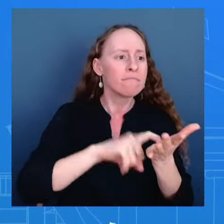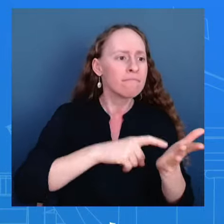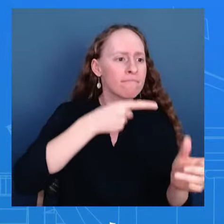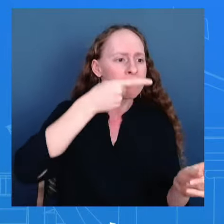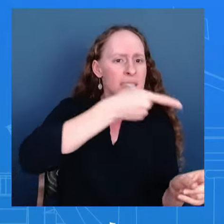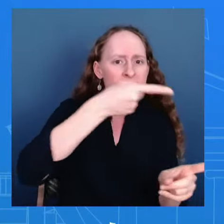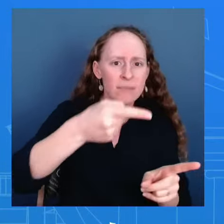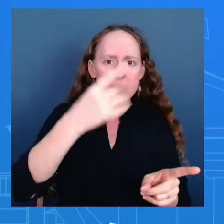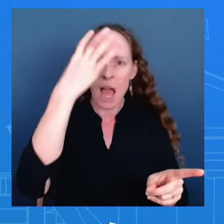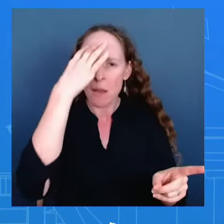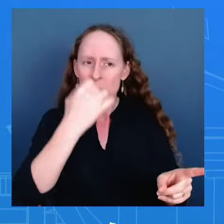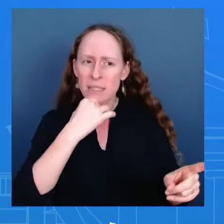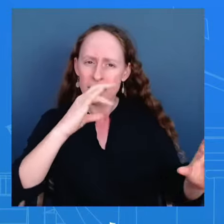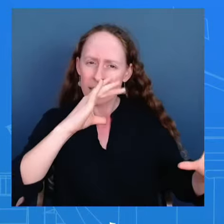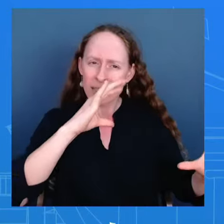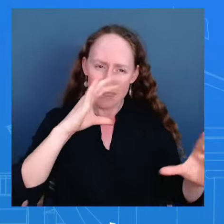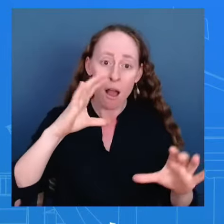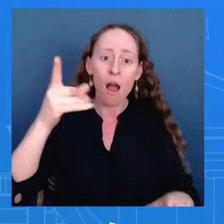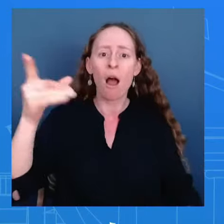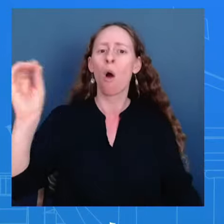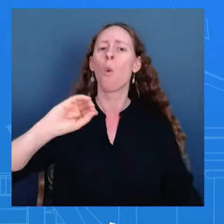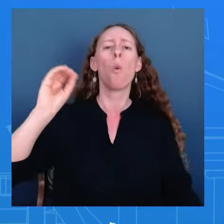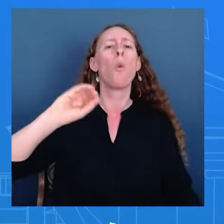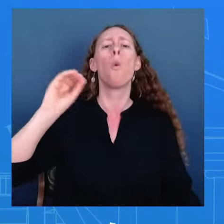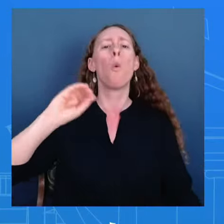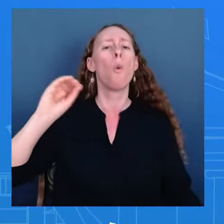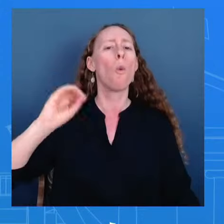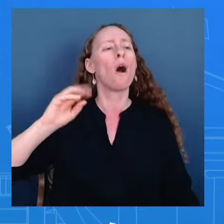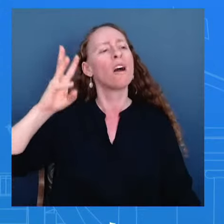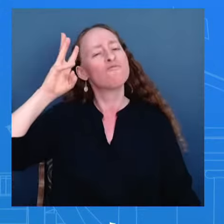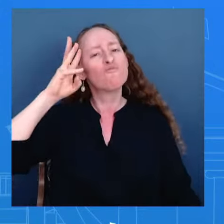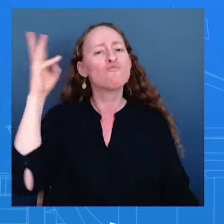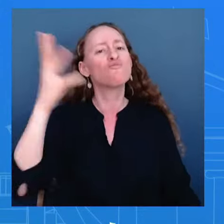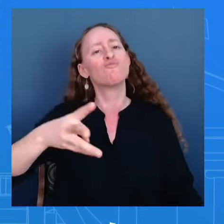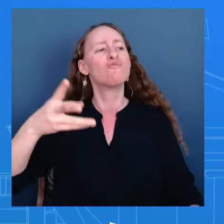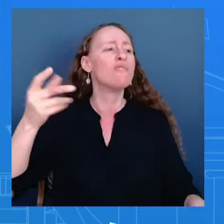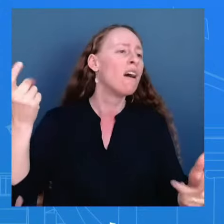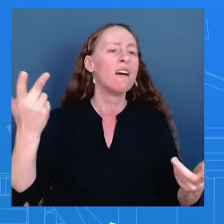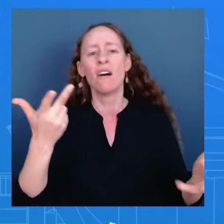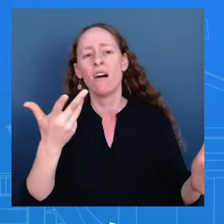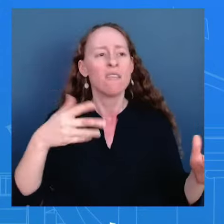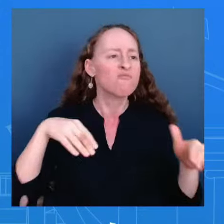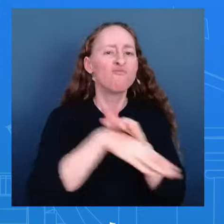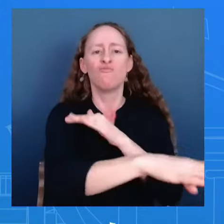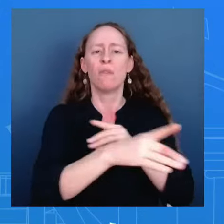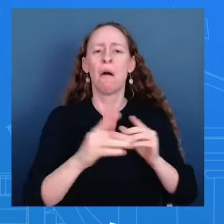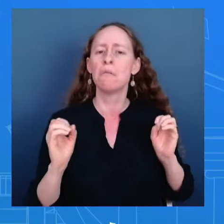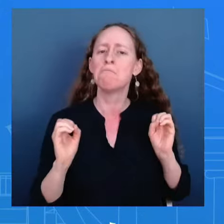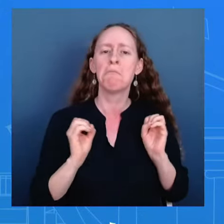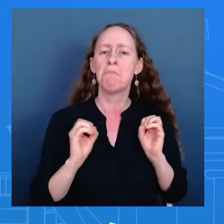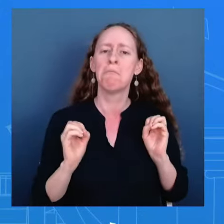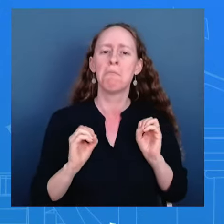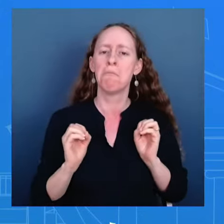with a lot of ground forces. As you and I speak here today, that is still the case.